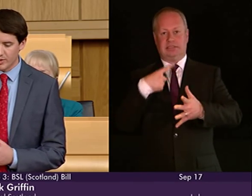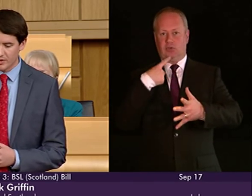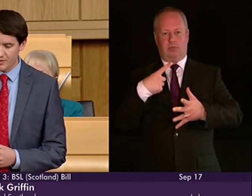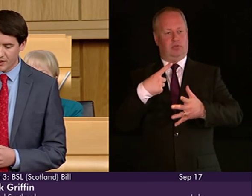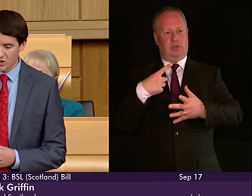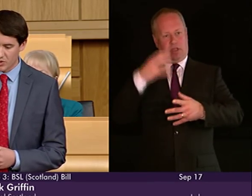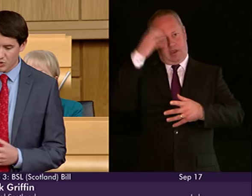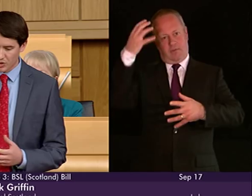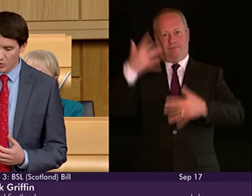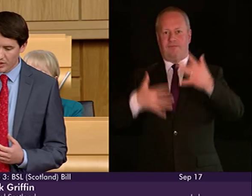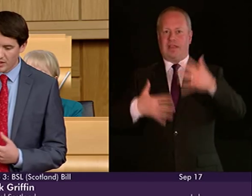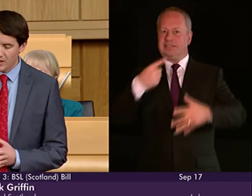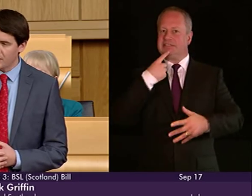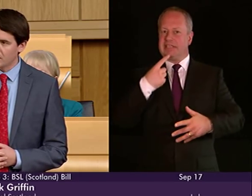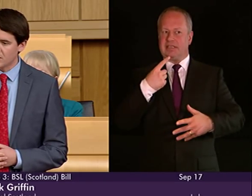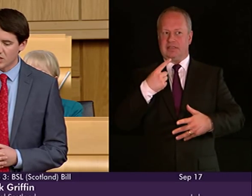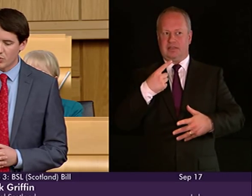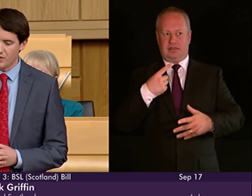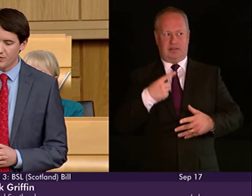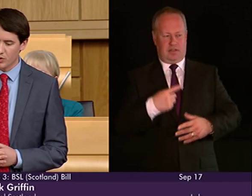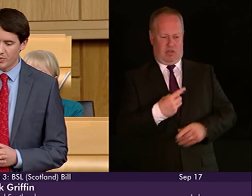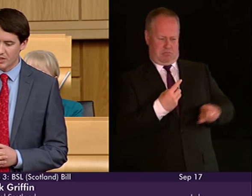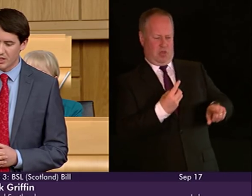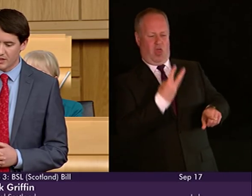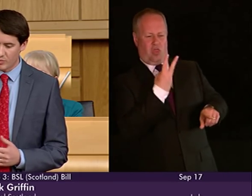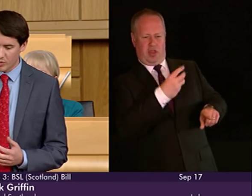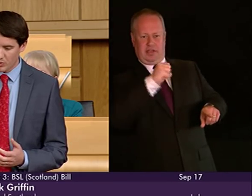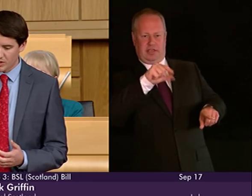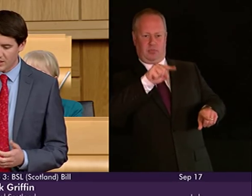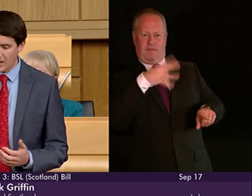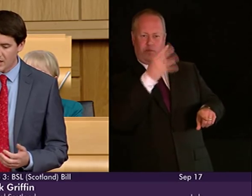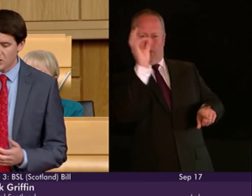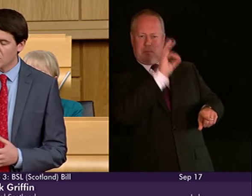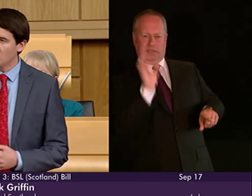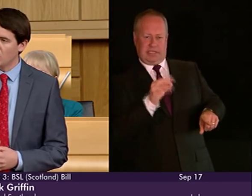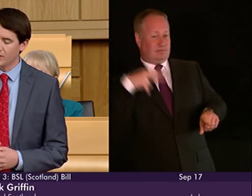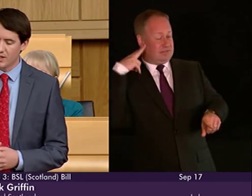Government figures showing that only 36.4 per cent of deaf pupils attain highers or